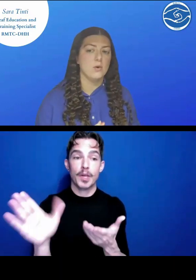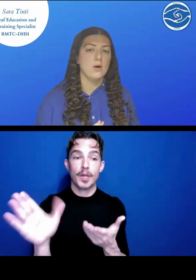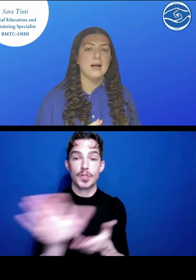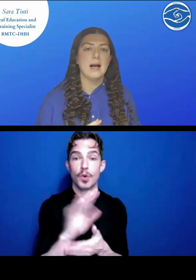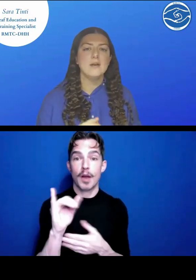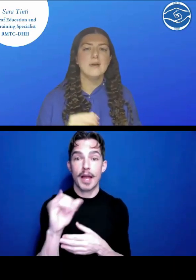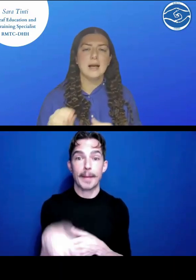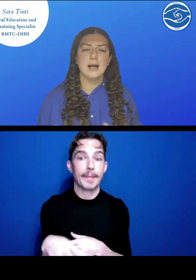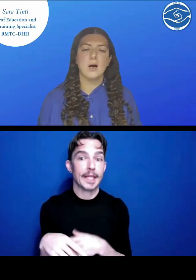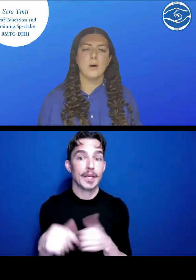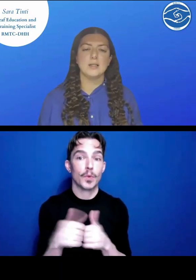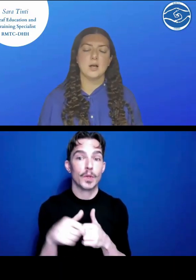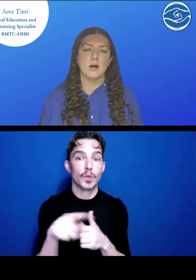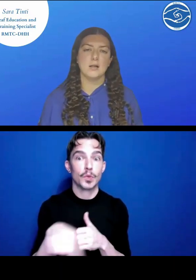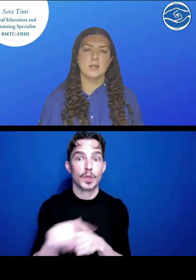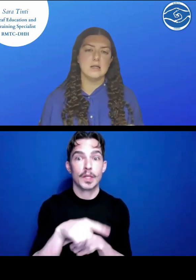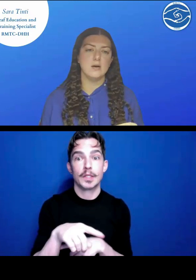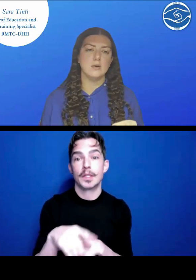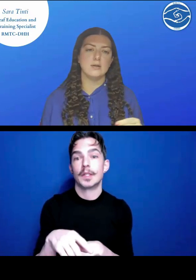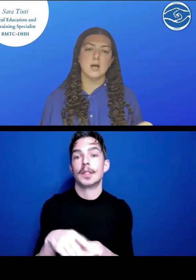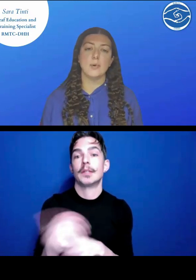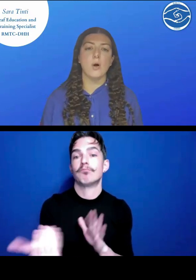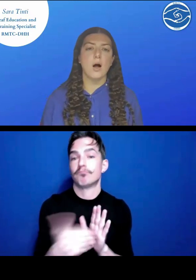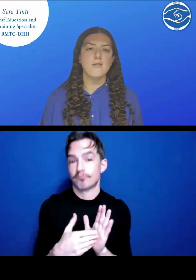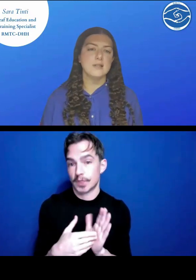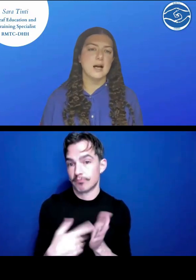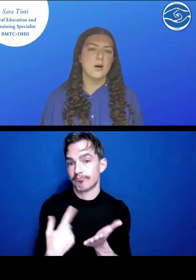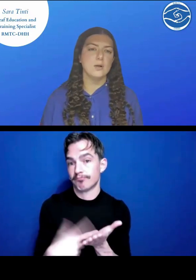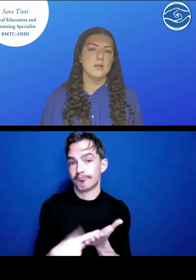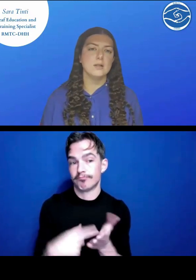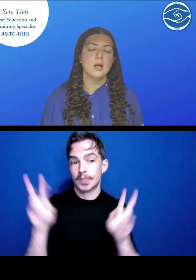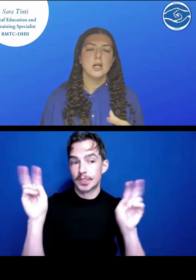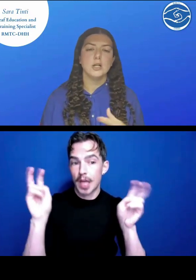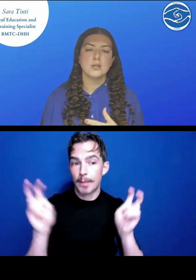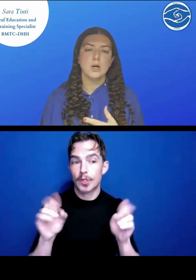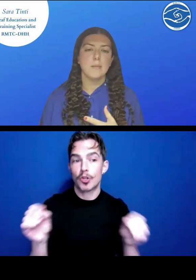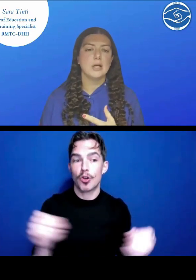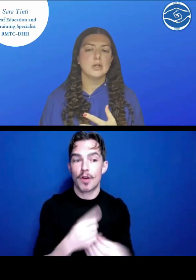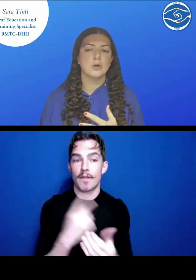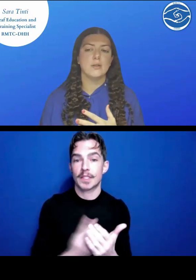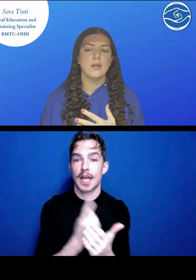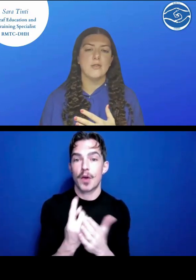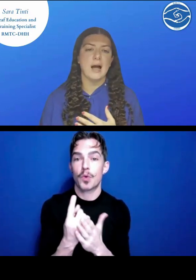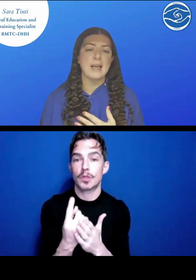you kind of again how I talked in those topical office hours. You just want to make sure that the